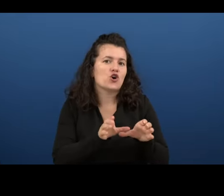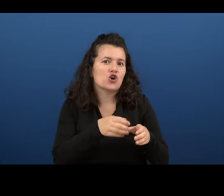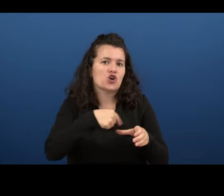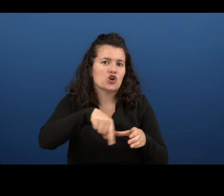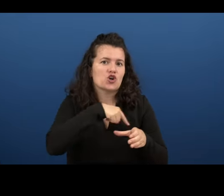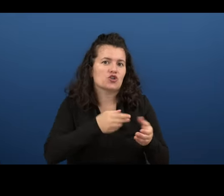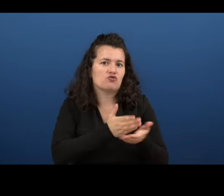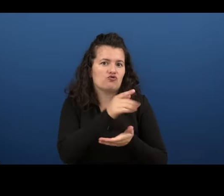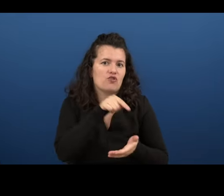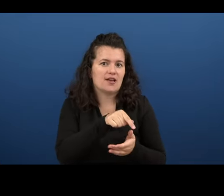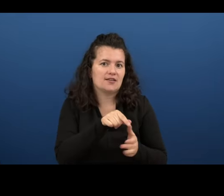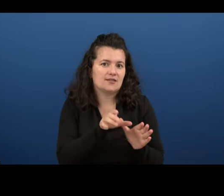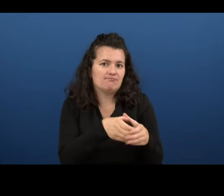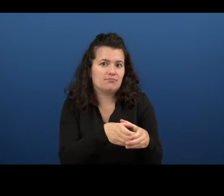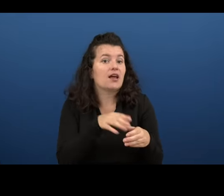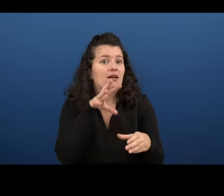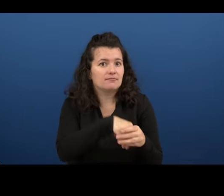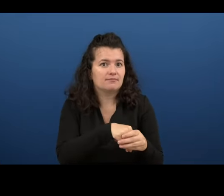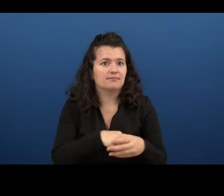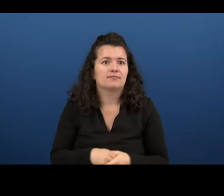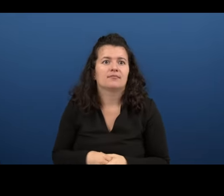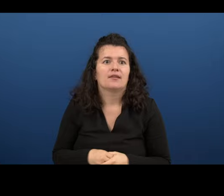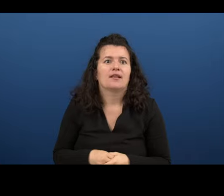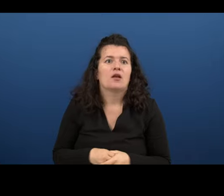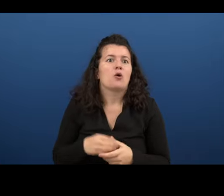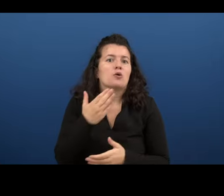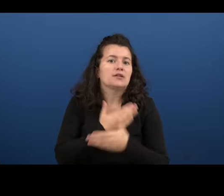with disabilities. 11:28:57 And then other non governmental organizations